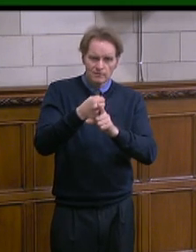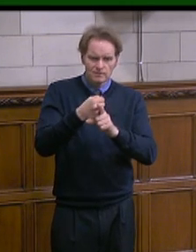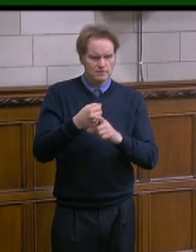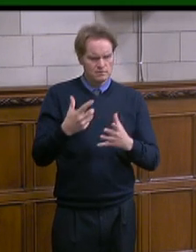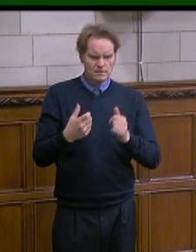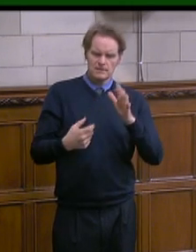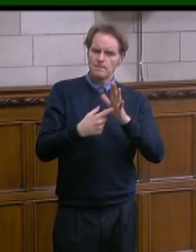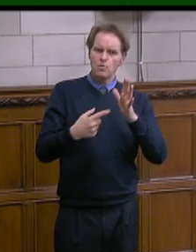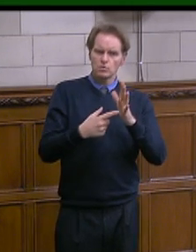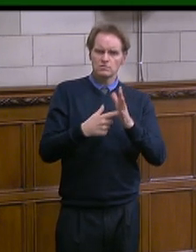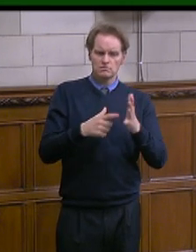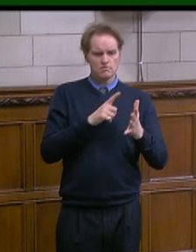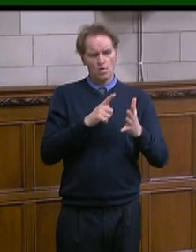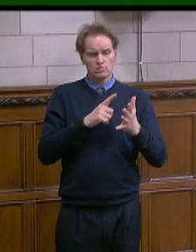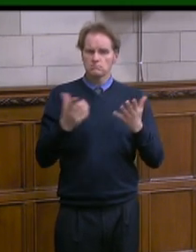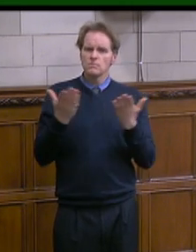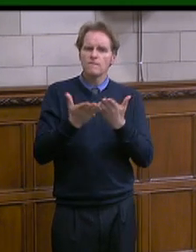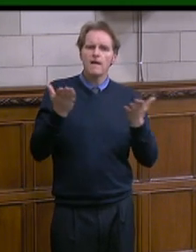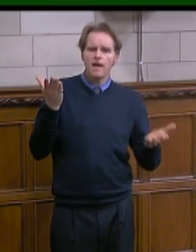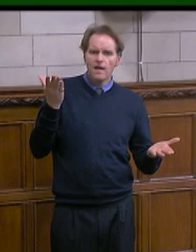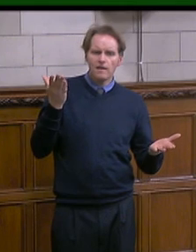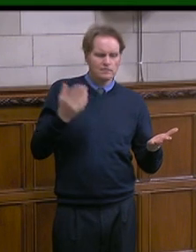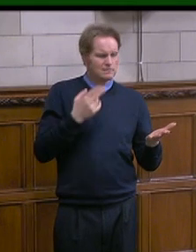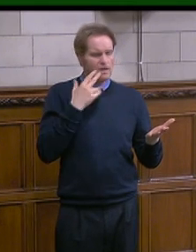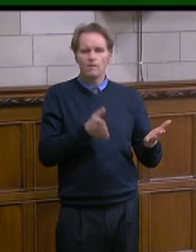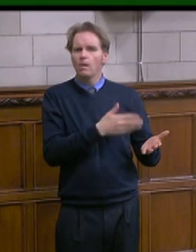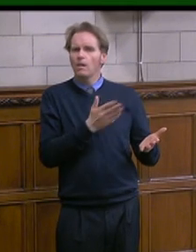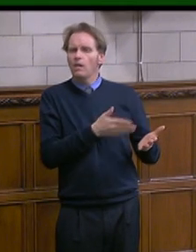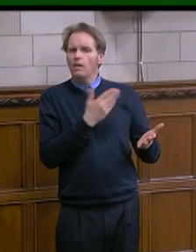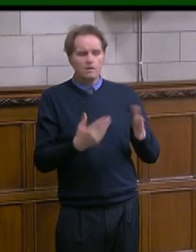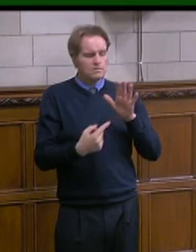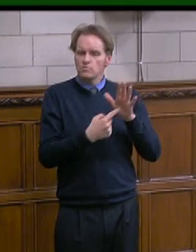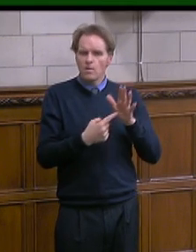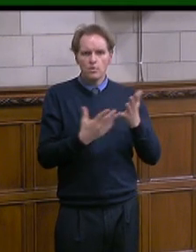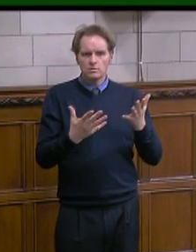the unfairness in the provision, but the positive opportunities a change of policy would offer.